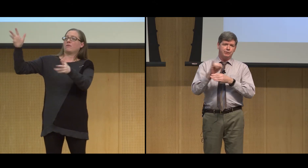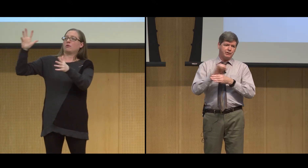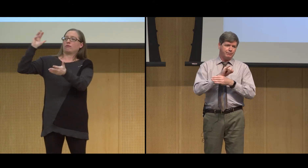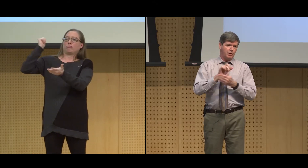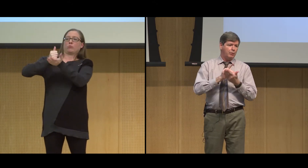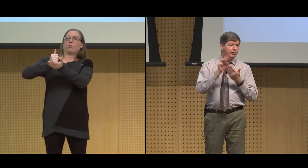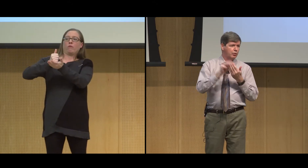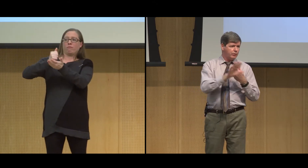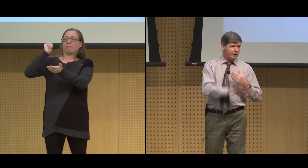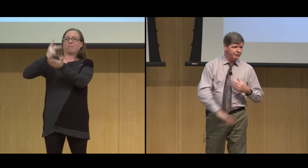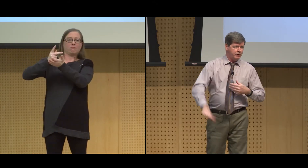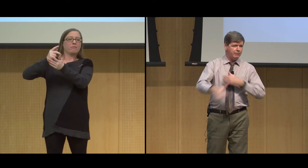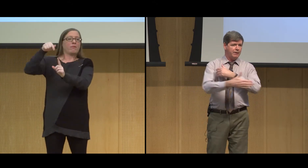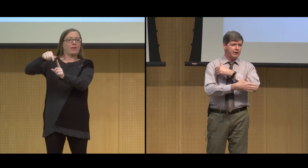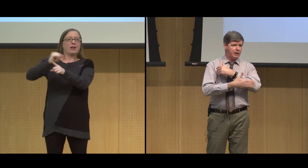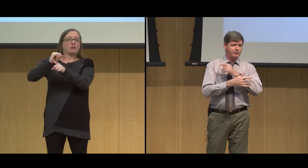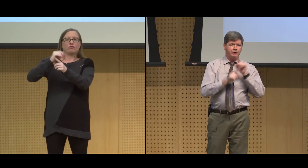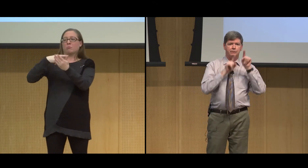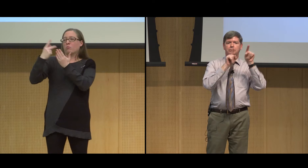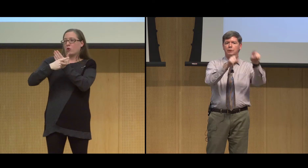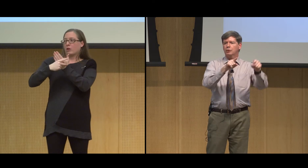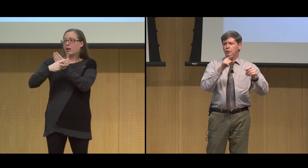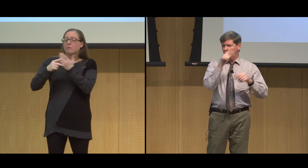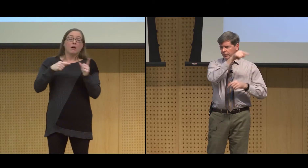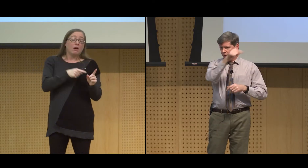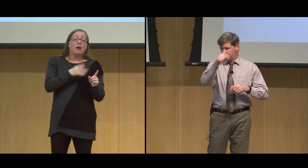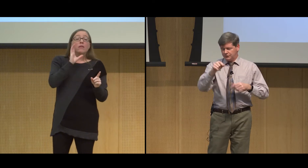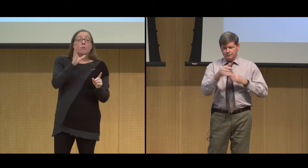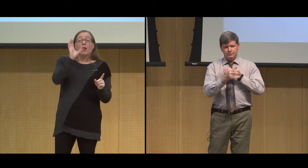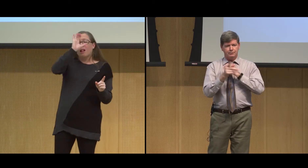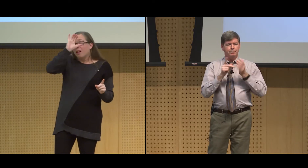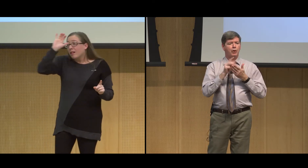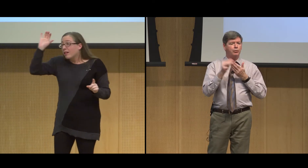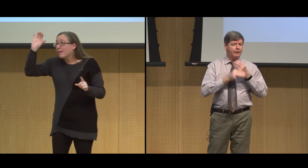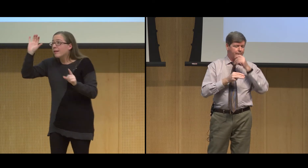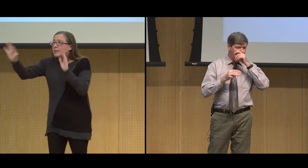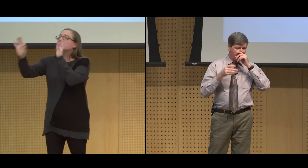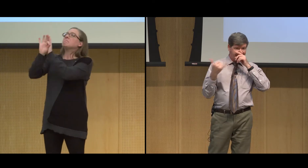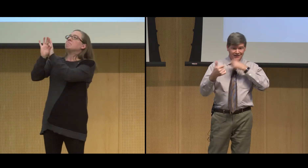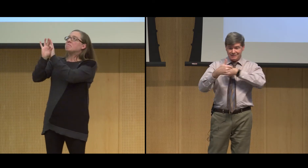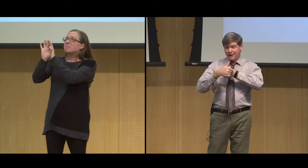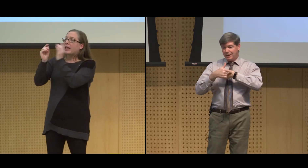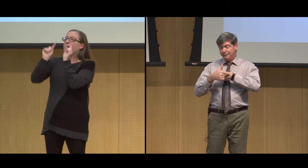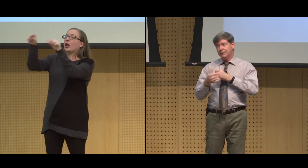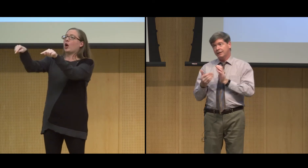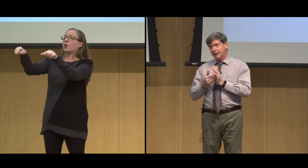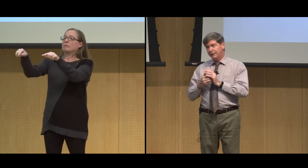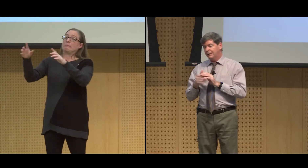internship programs around the country and go to those programs. Well, at that time, again,